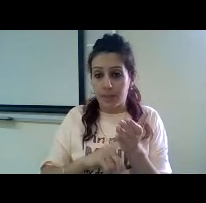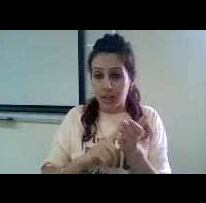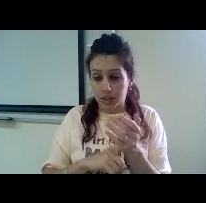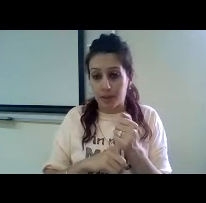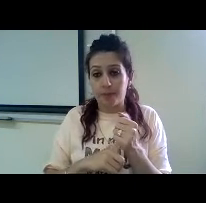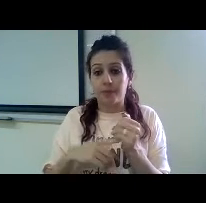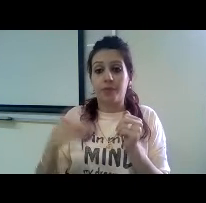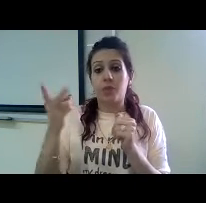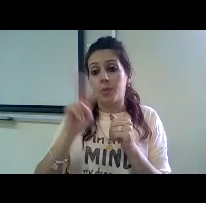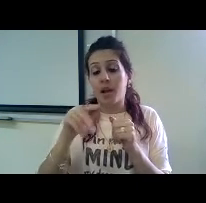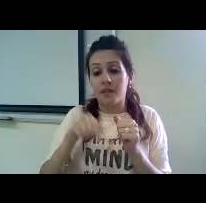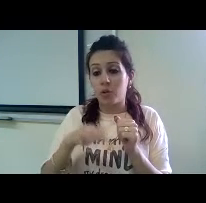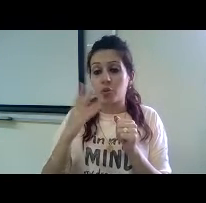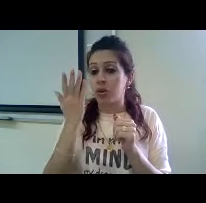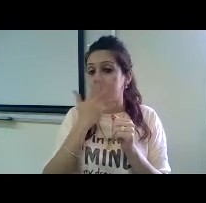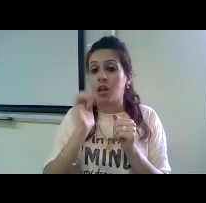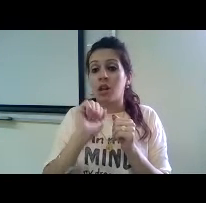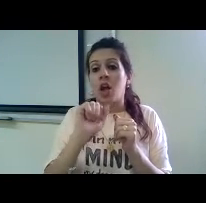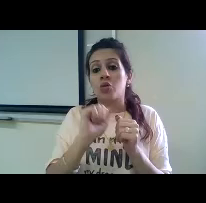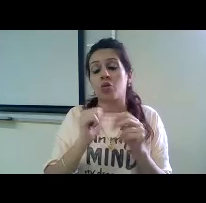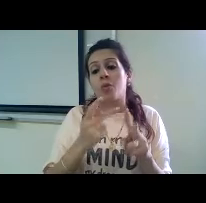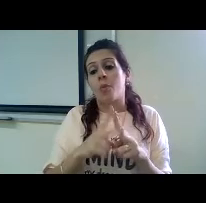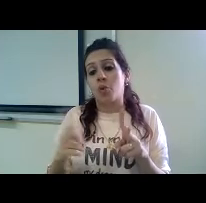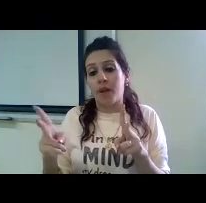and learning assessment methods,